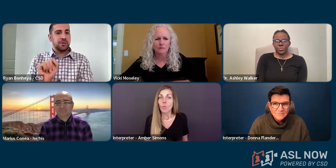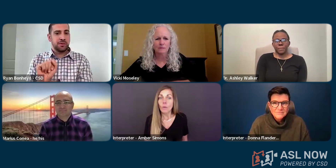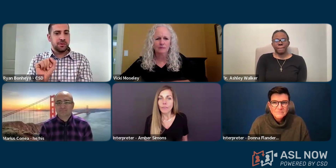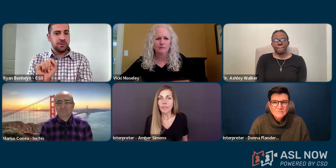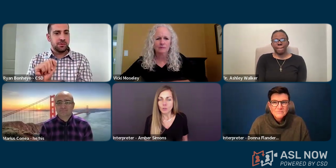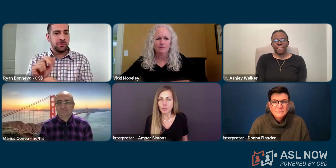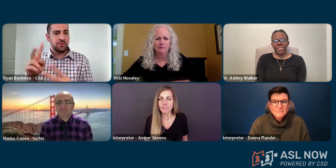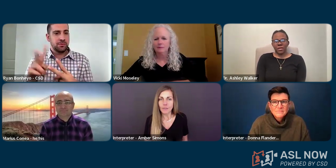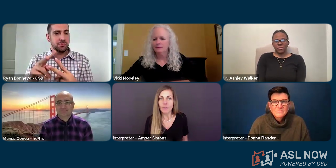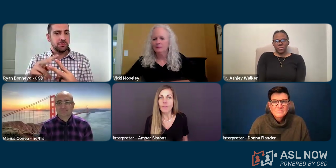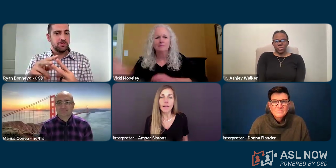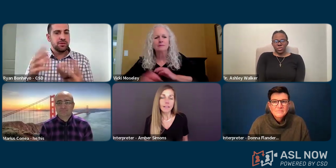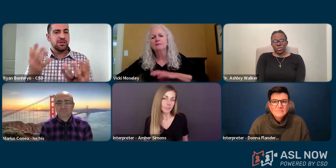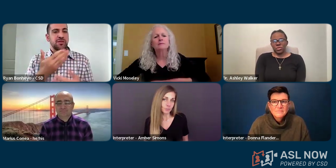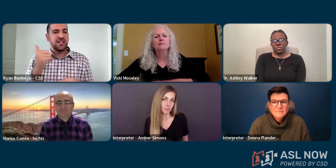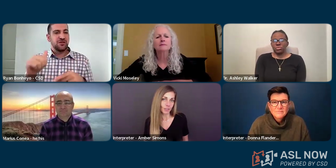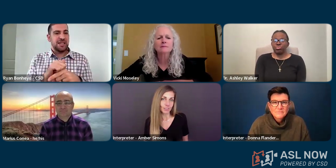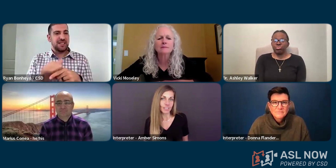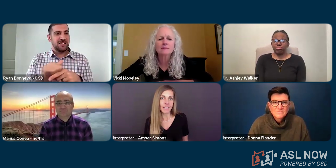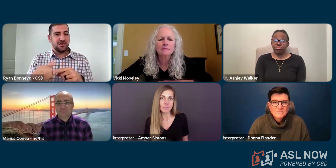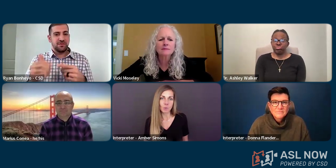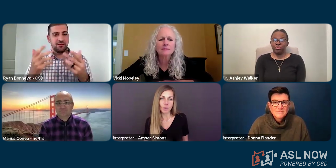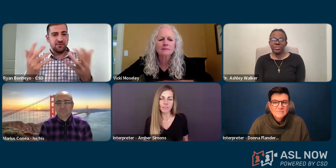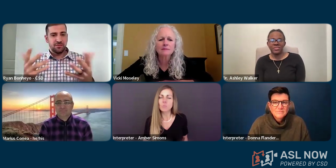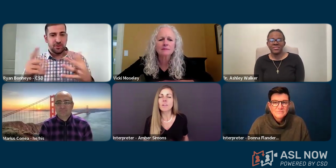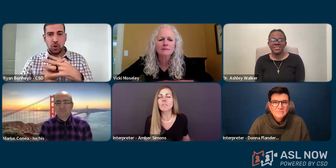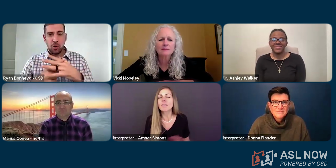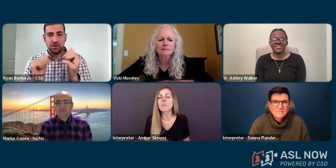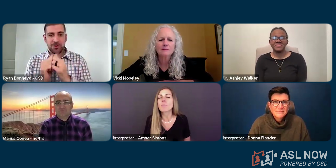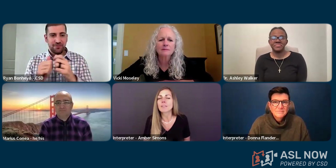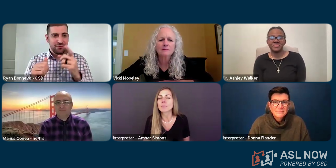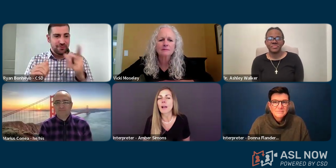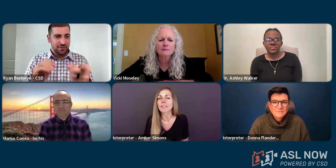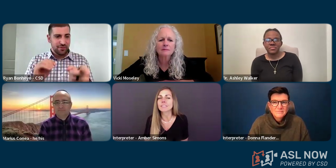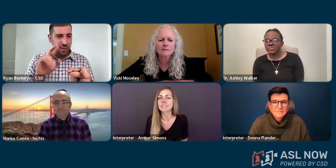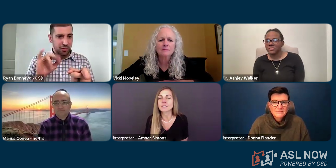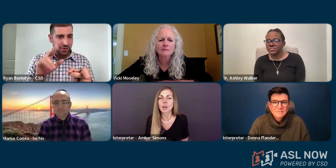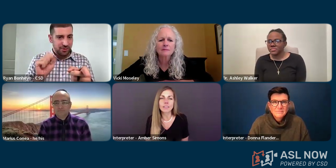with your deaf customers and employees? What do you think the best practices are?